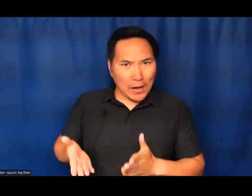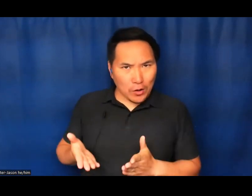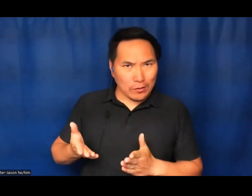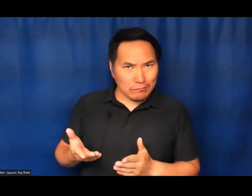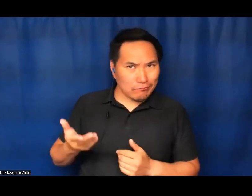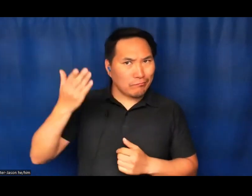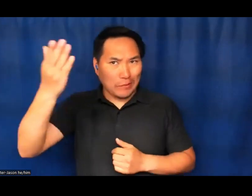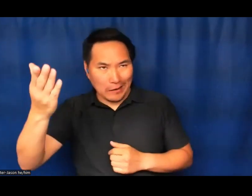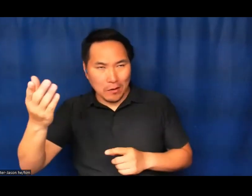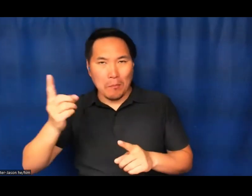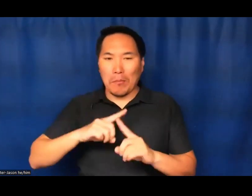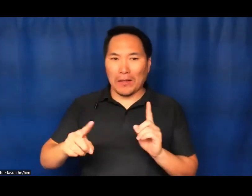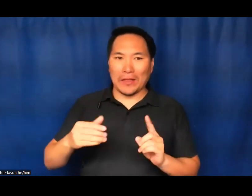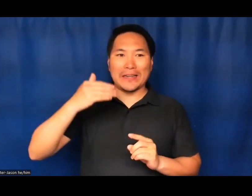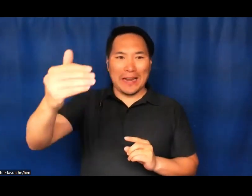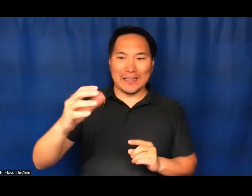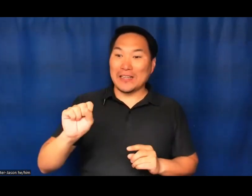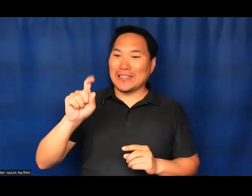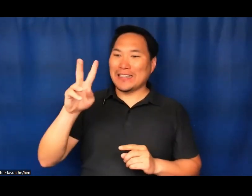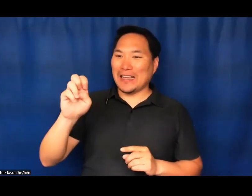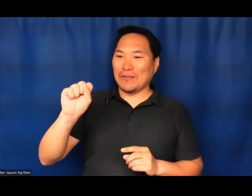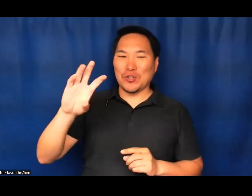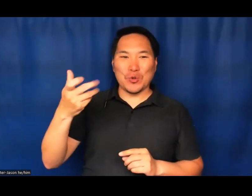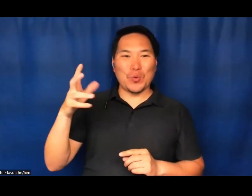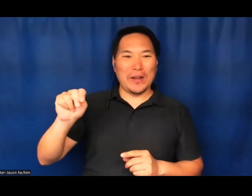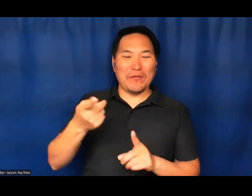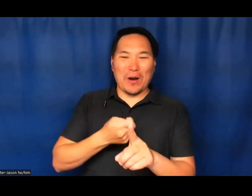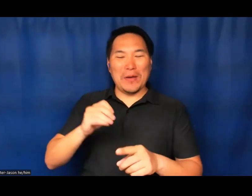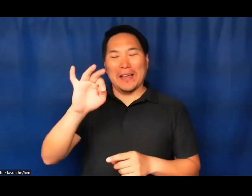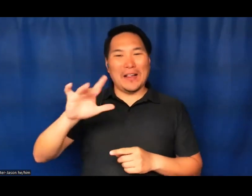But our next panelist, Steven D. Schwinn from University of Illinois Chicago will talk about